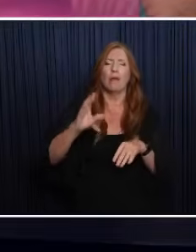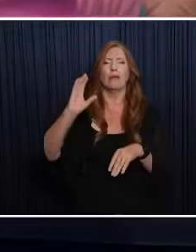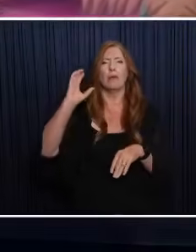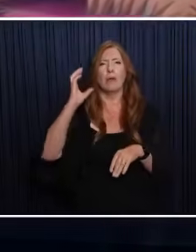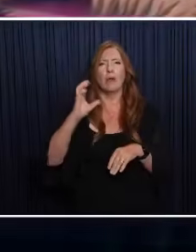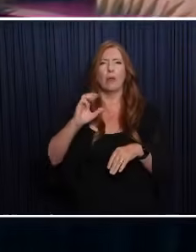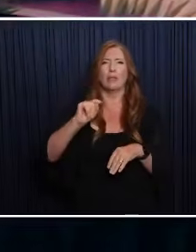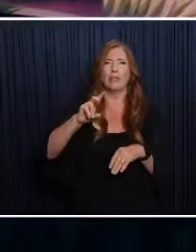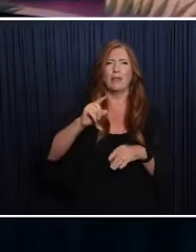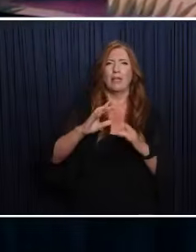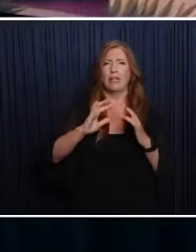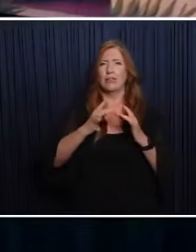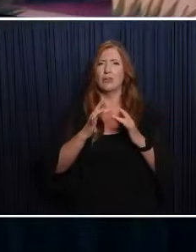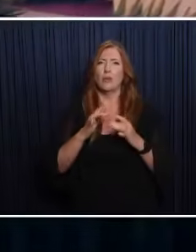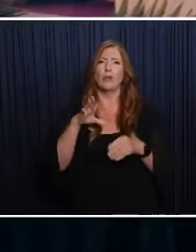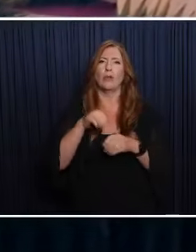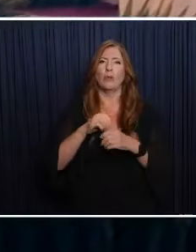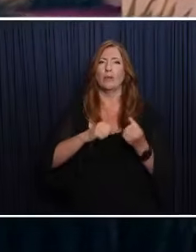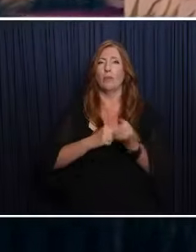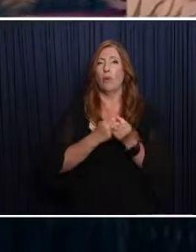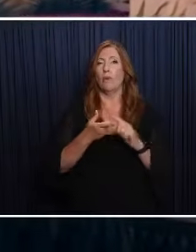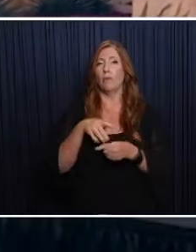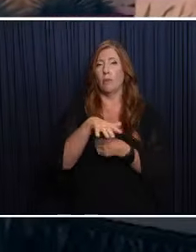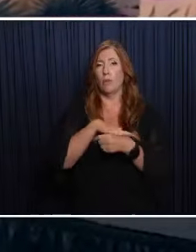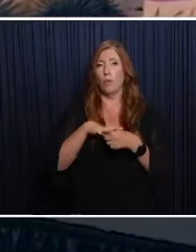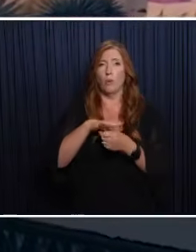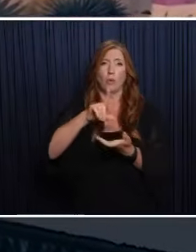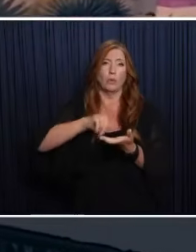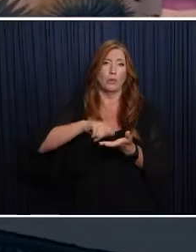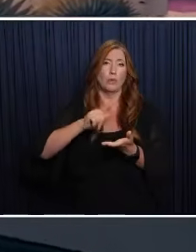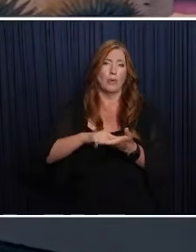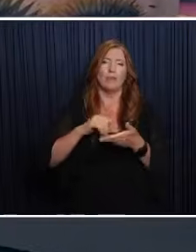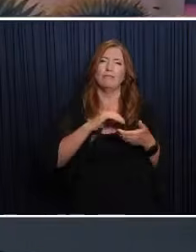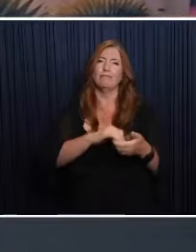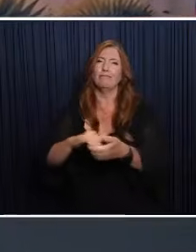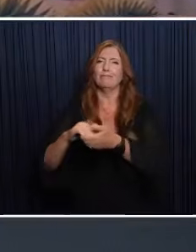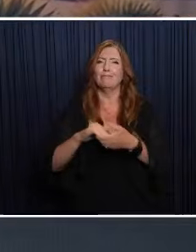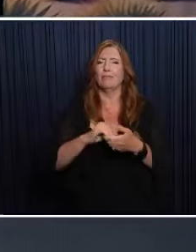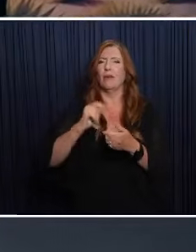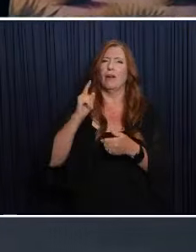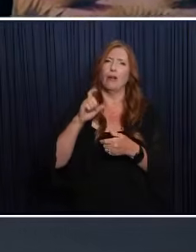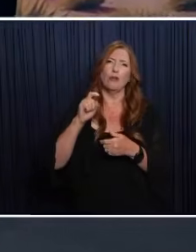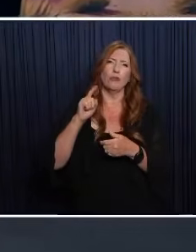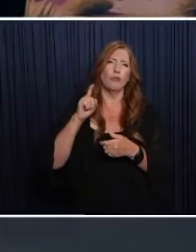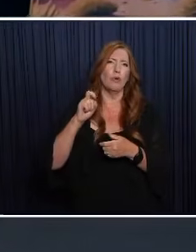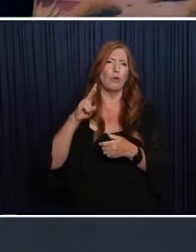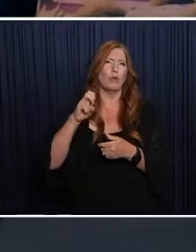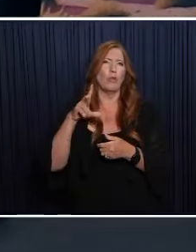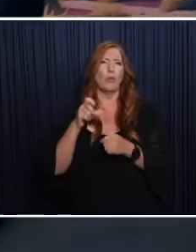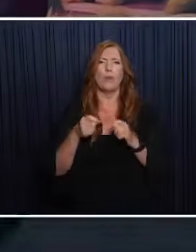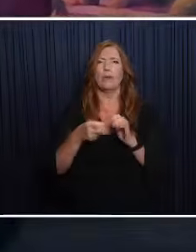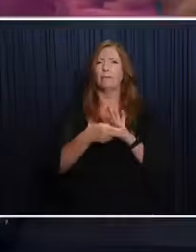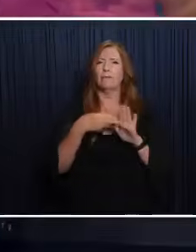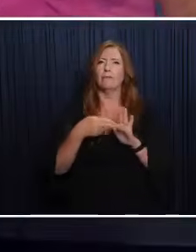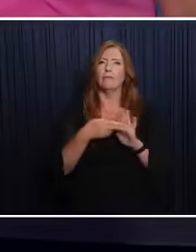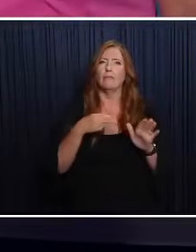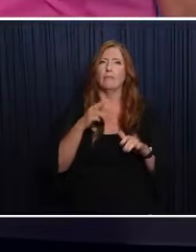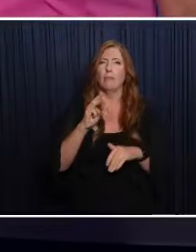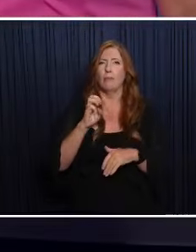ARIZONA. THAT MEANS THIS DEBATE, AND DOZENS MORE BETWEEN NOW AND NOVEMBER, WILL AIR ON A LONG LIST OF LOCAL TV STATIONS, RADIO STATIONS, AND DIGITAL PLATFORMS, INCLUDING SUPPORT FROM LOCAL NEWSPAPERS.